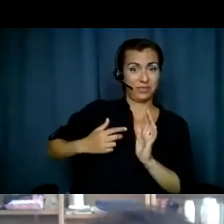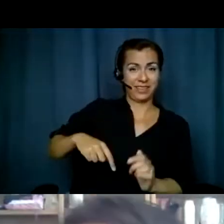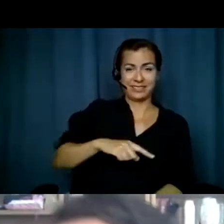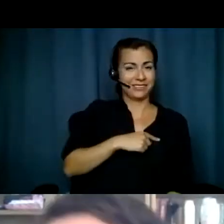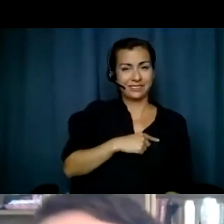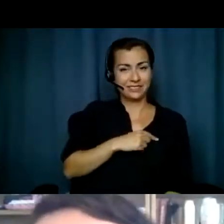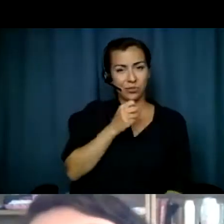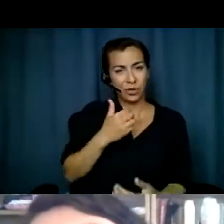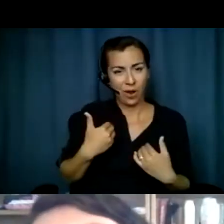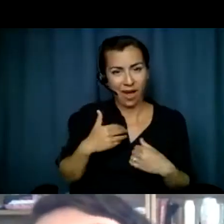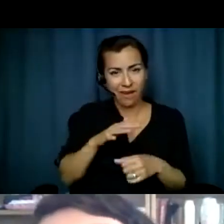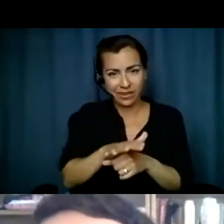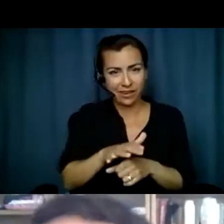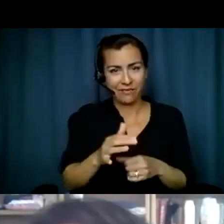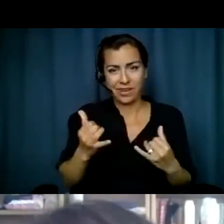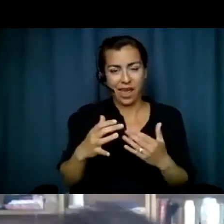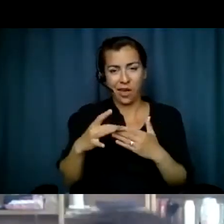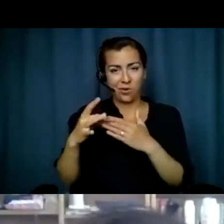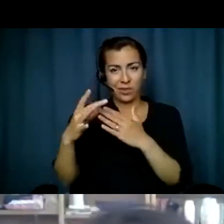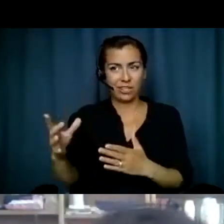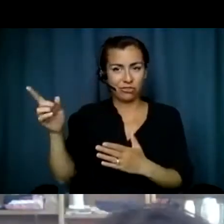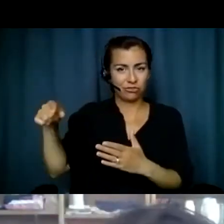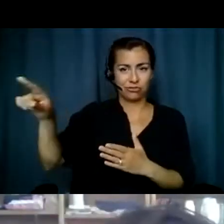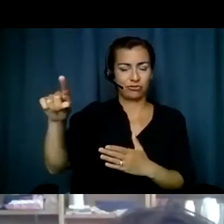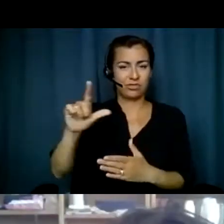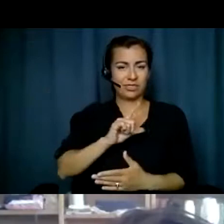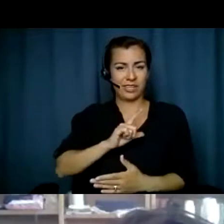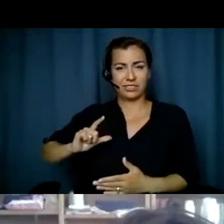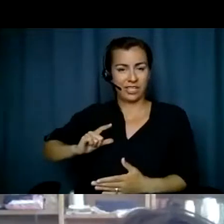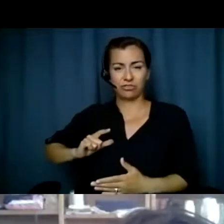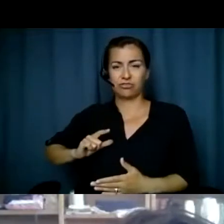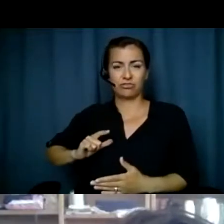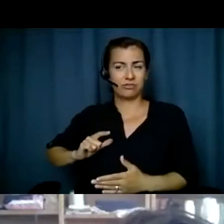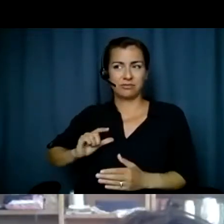medicaid funding we get. That influences how much money for schools we get.